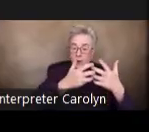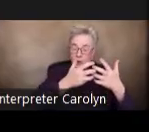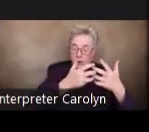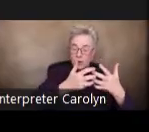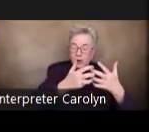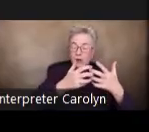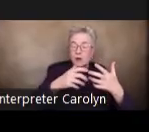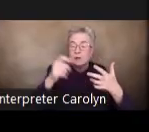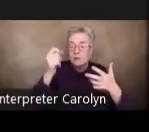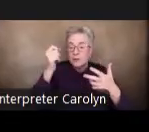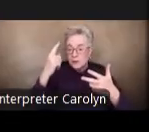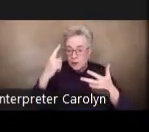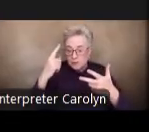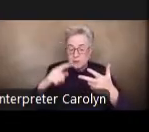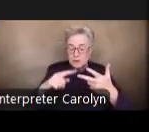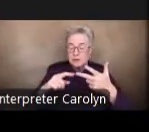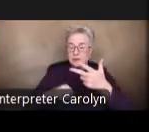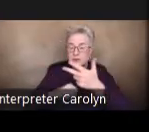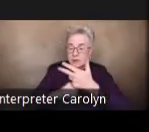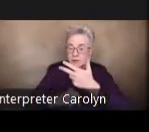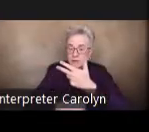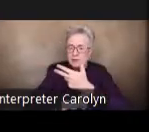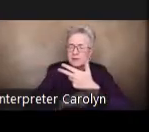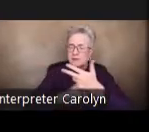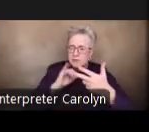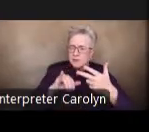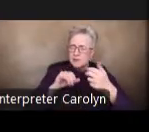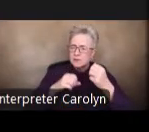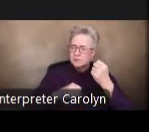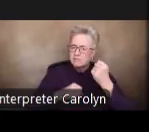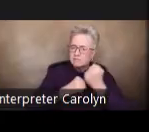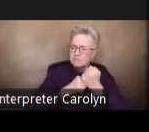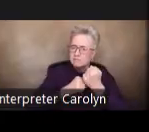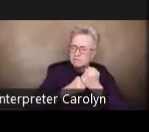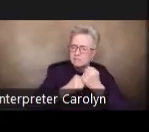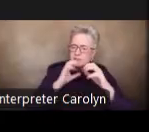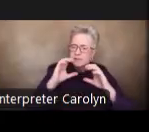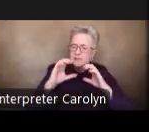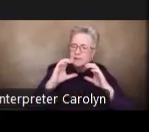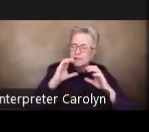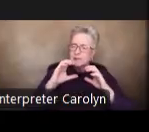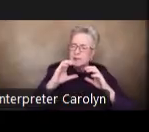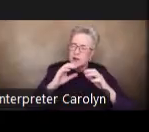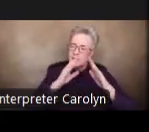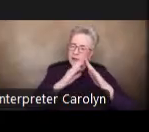foundations still support communication, but the final structure may look a little different.